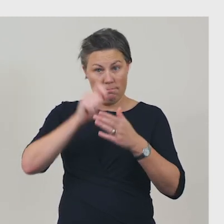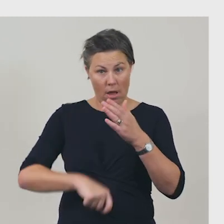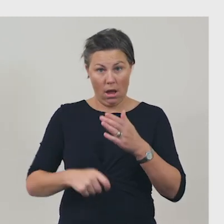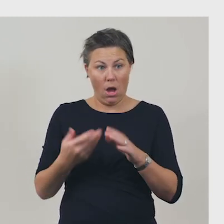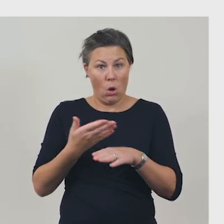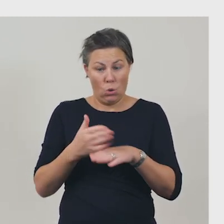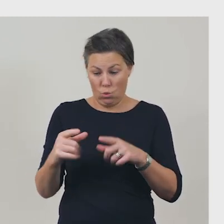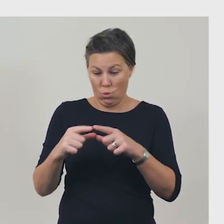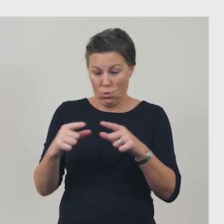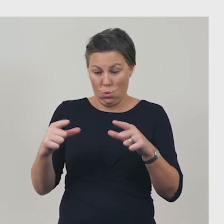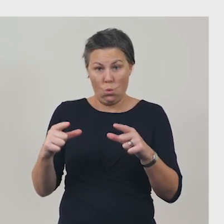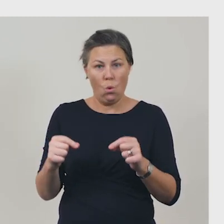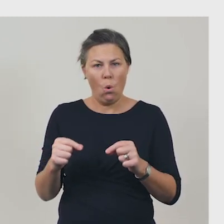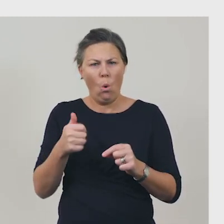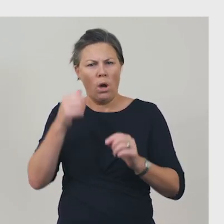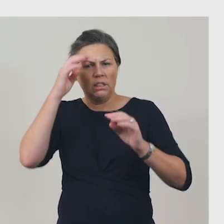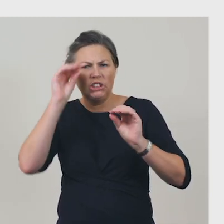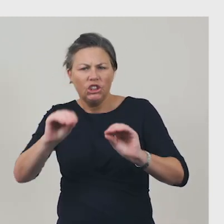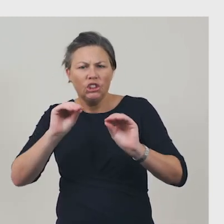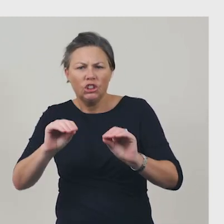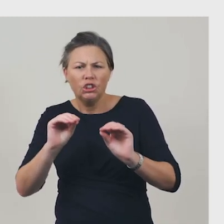We could use a fun kind of command, like: